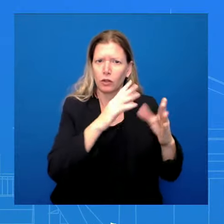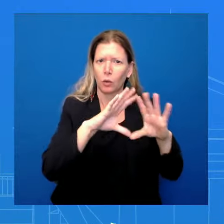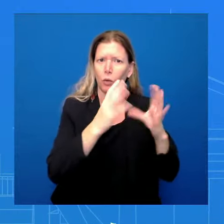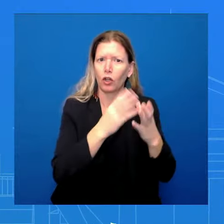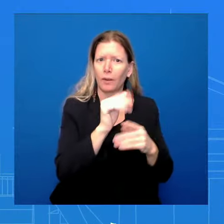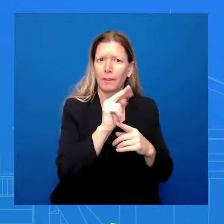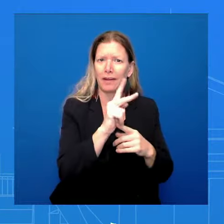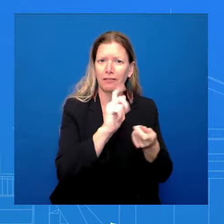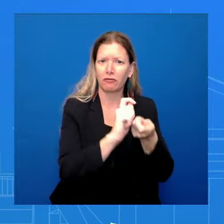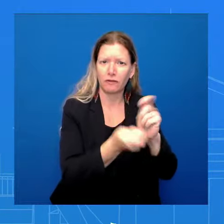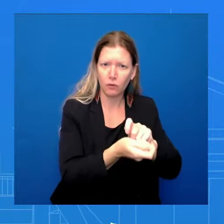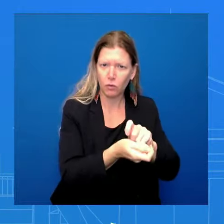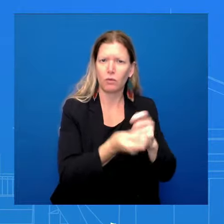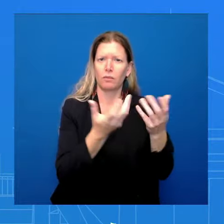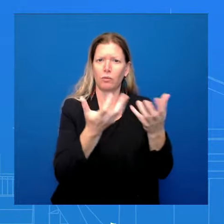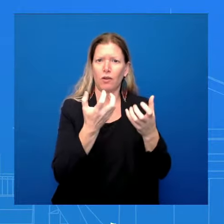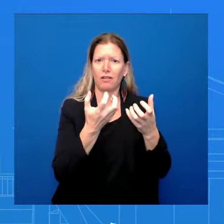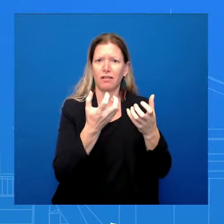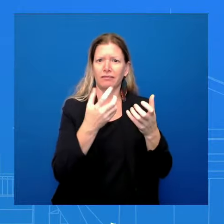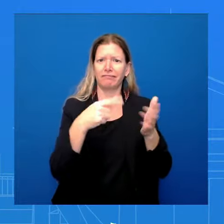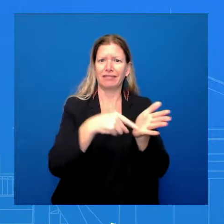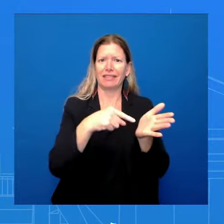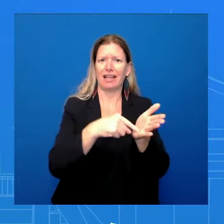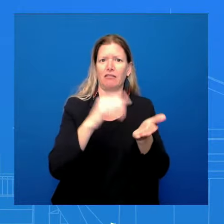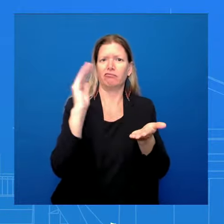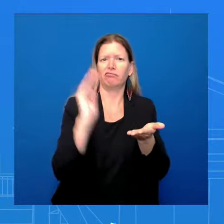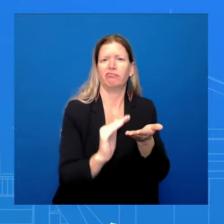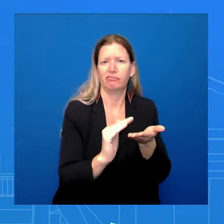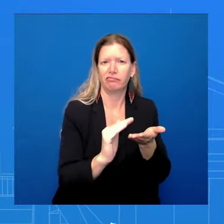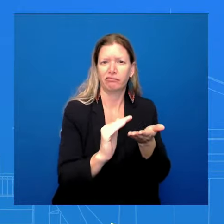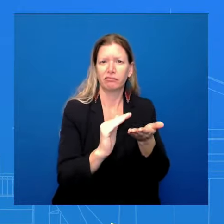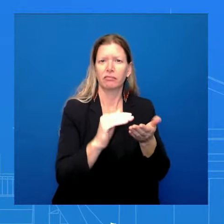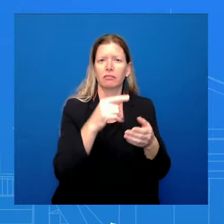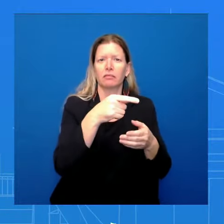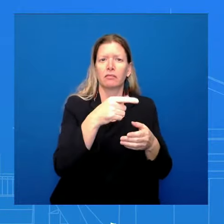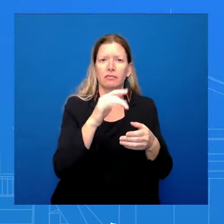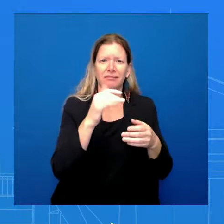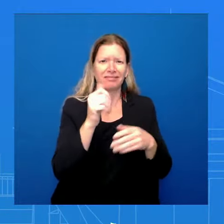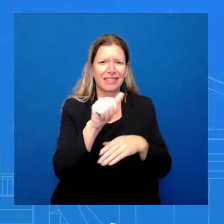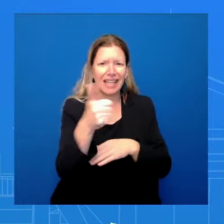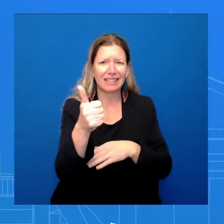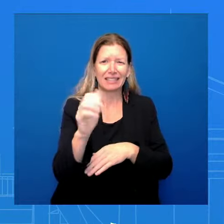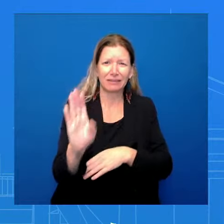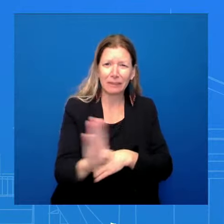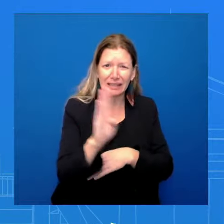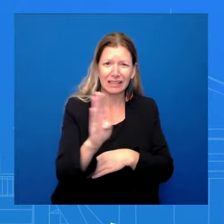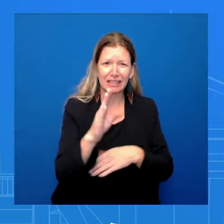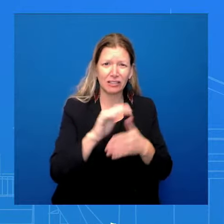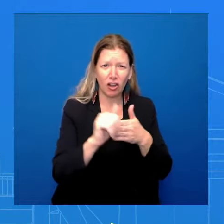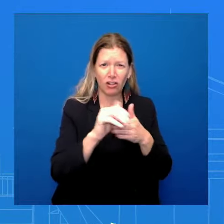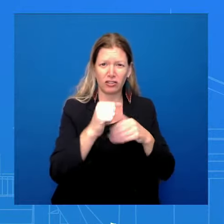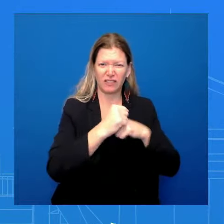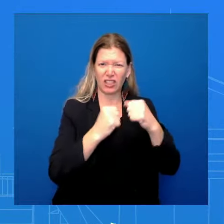for infrastructure needs in developing countries, that we've announced new significant projects in every significant corner of the world